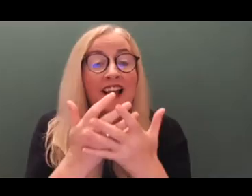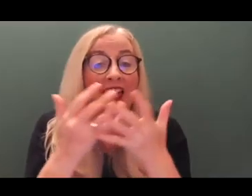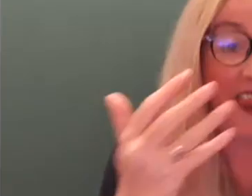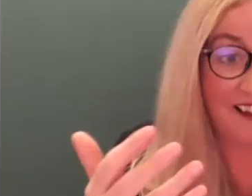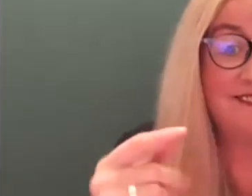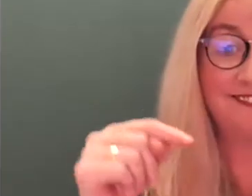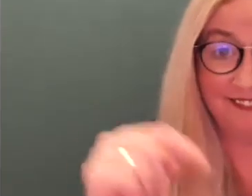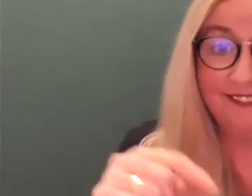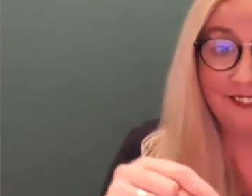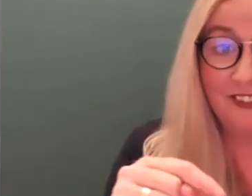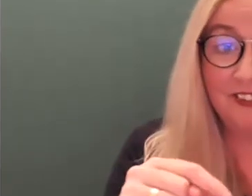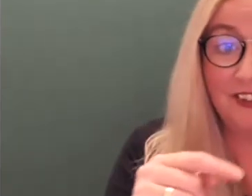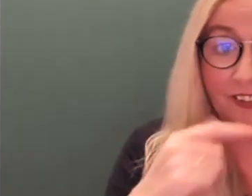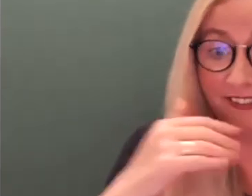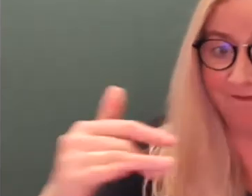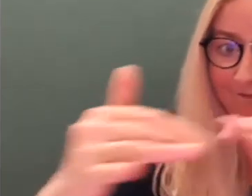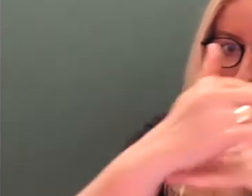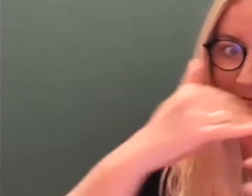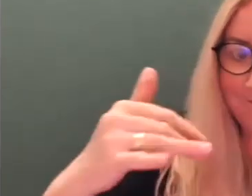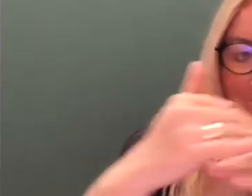common ground with a lot of the previous speakers in terms of the challenges.